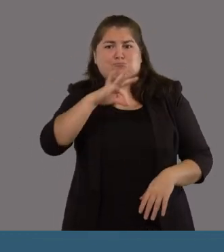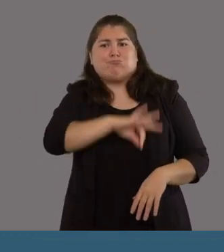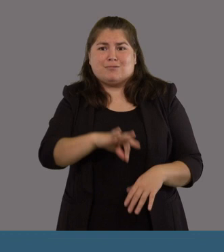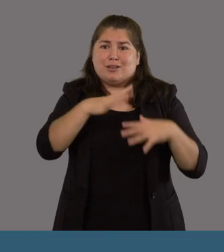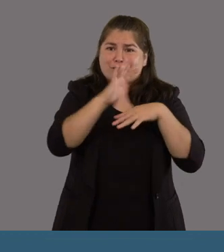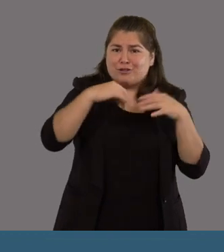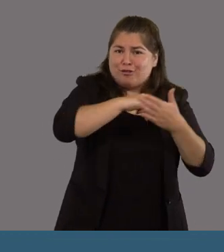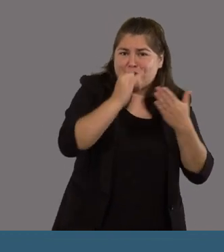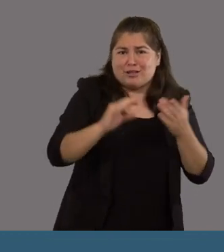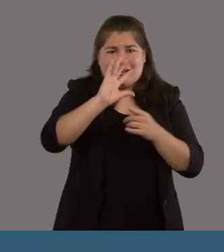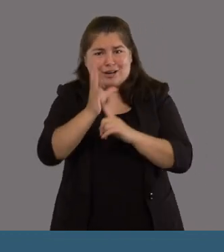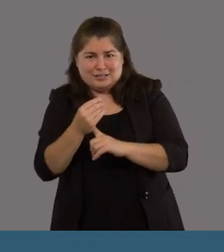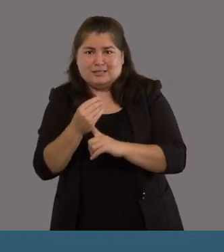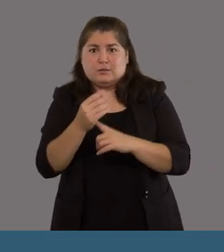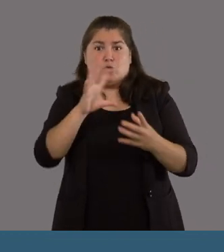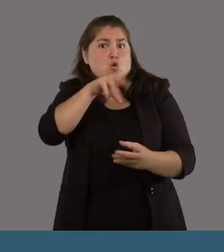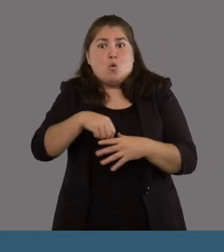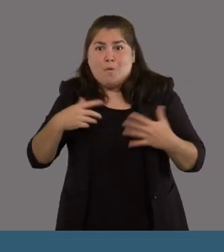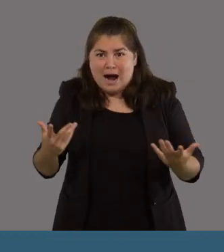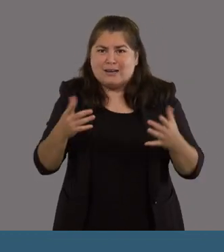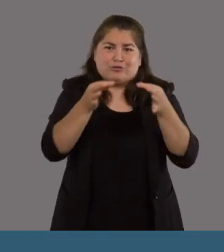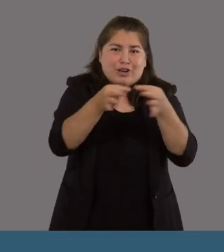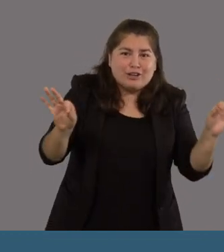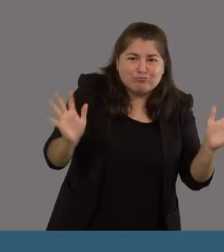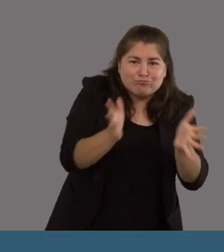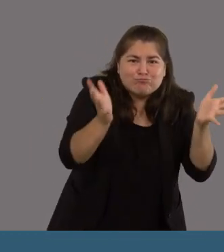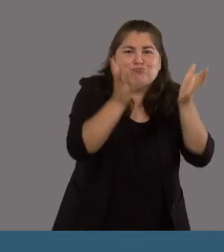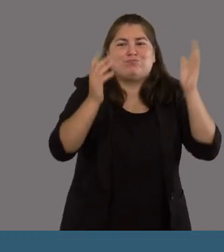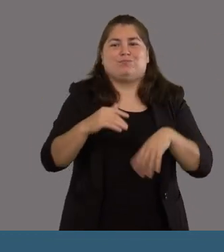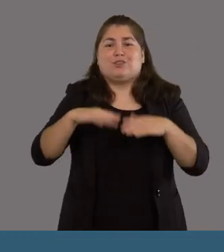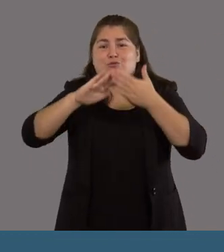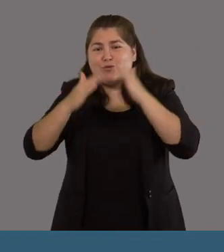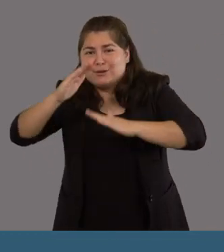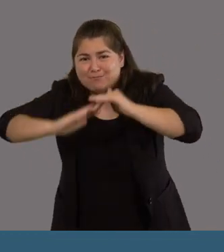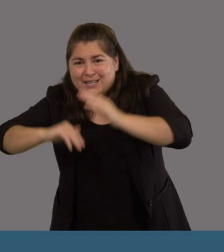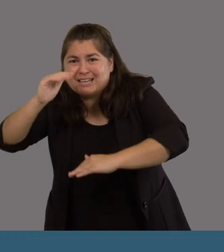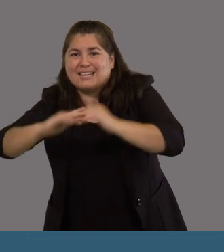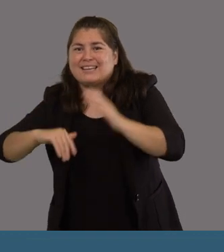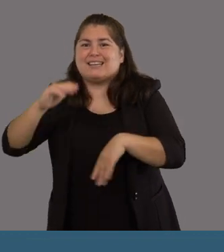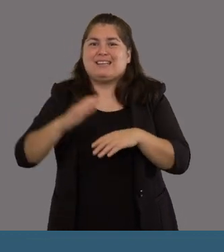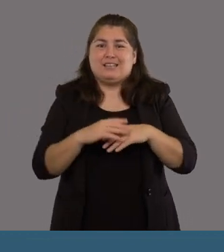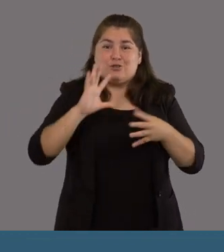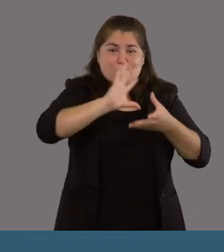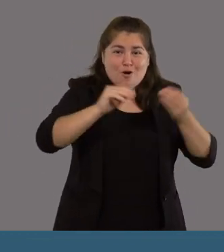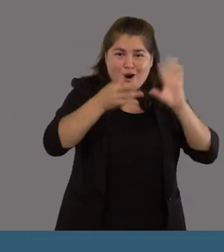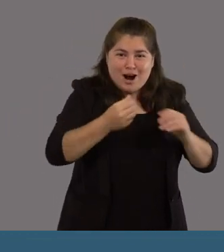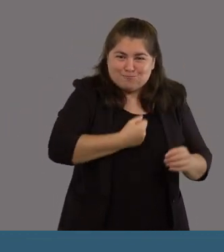the benefits of Indigenous arts and cultures include language revitalization, community-building,